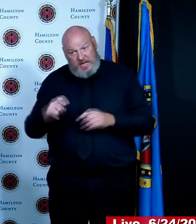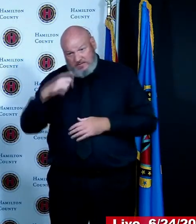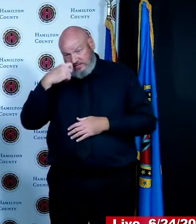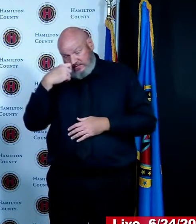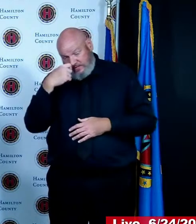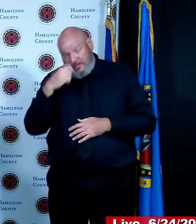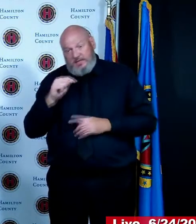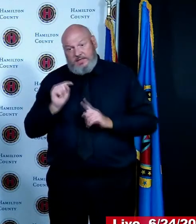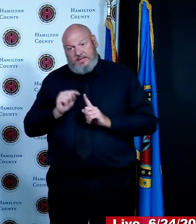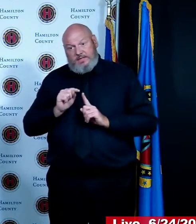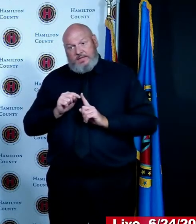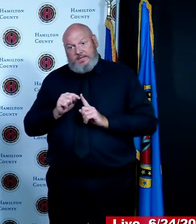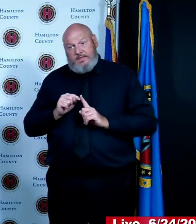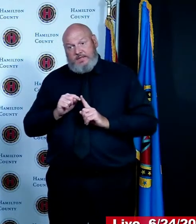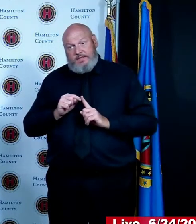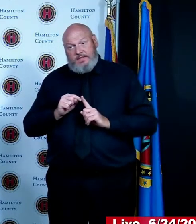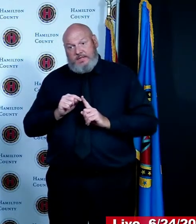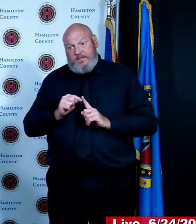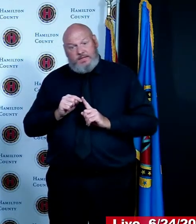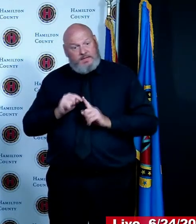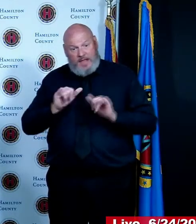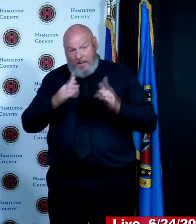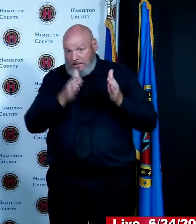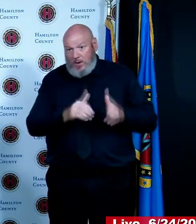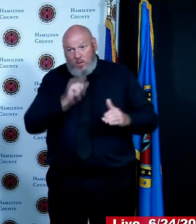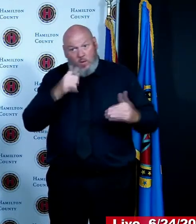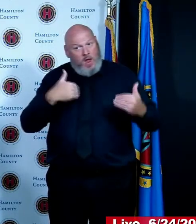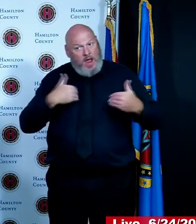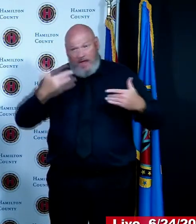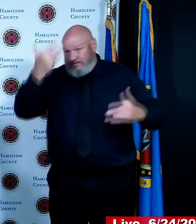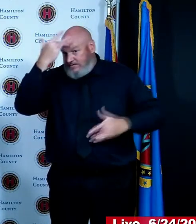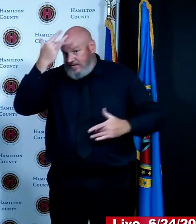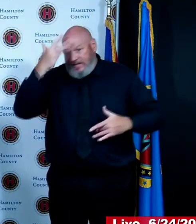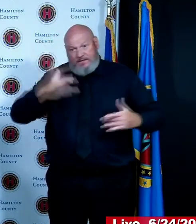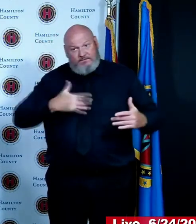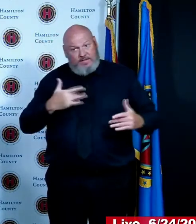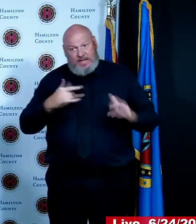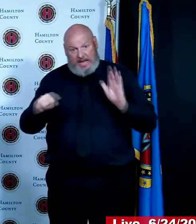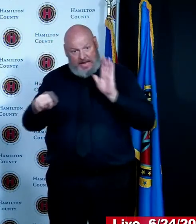that if you in a week start to have a cough or start to have a fever or any